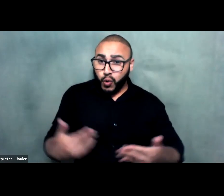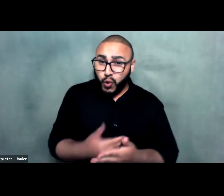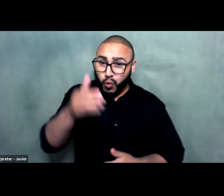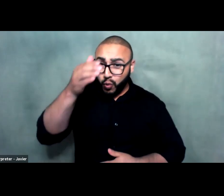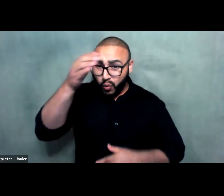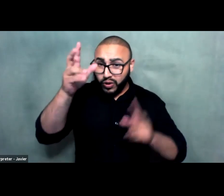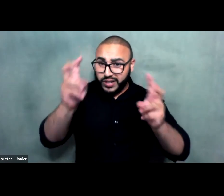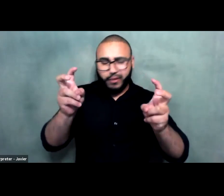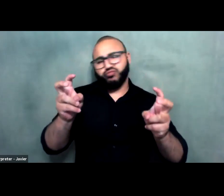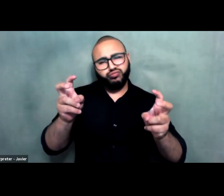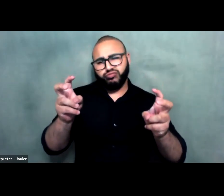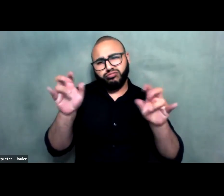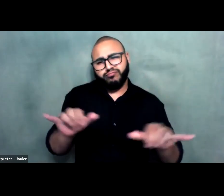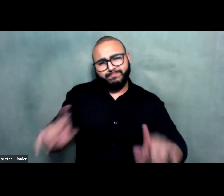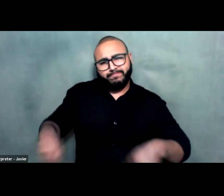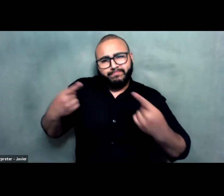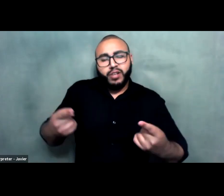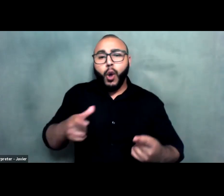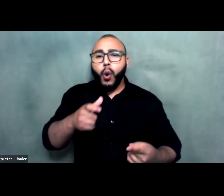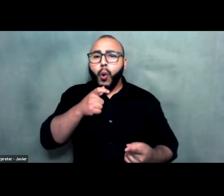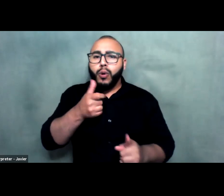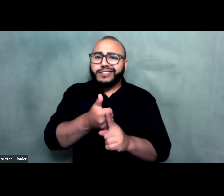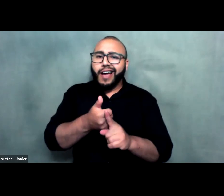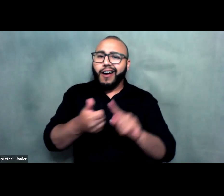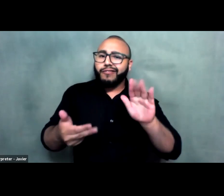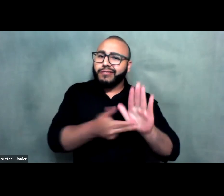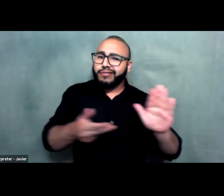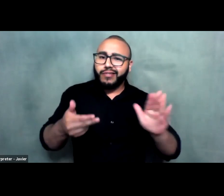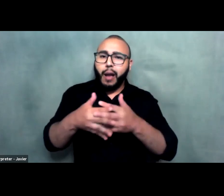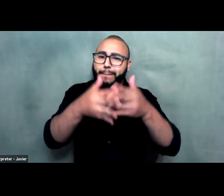who gets to be an American is a con is constant in our history, stretching back to